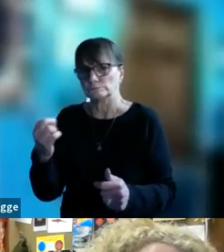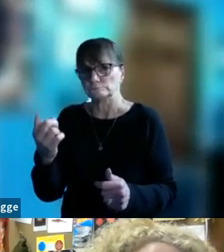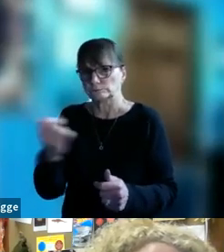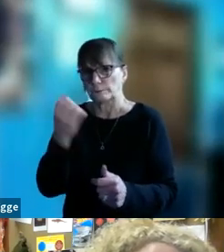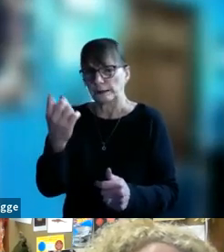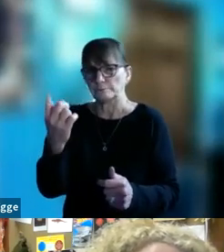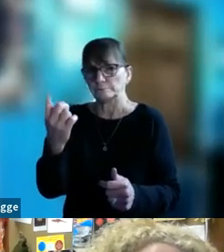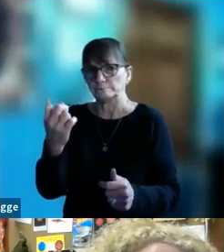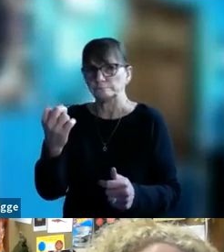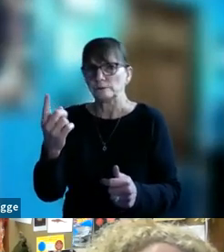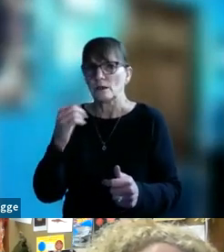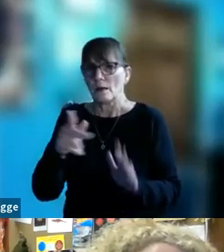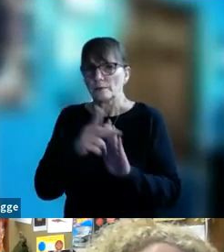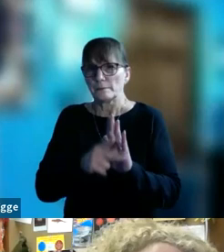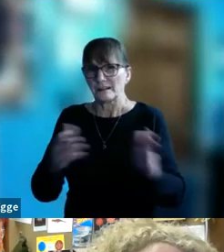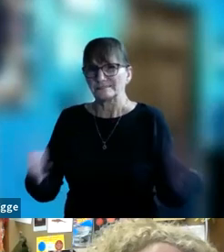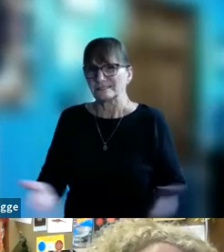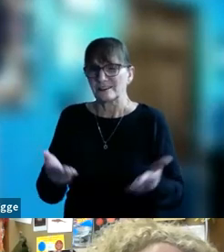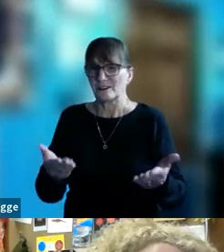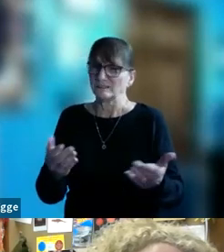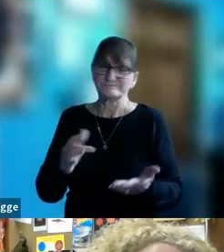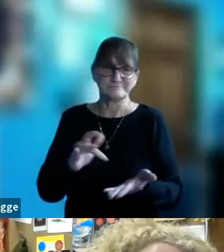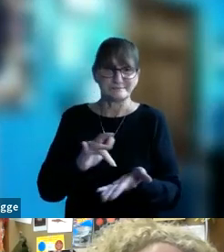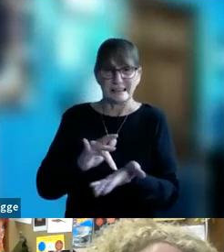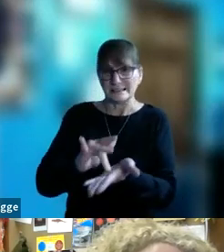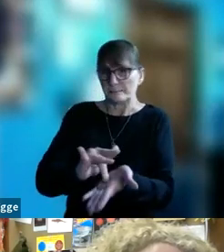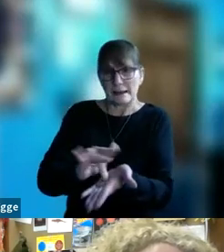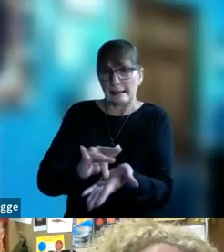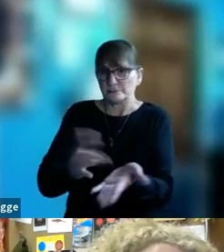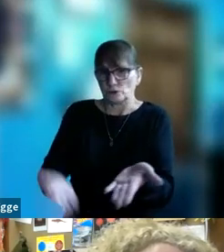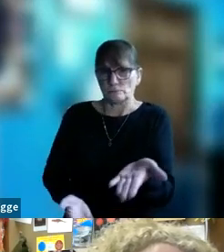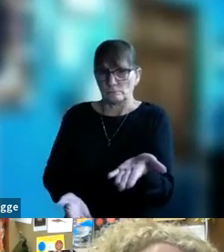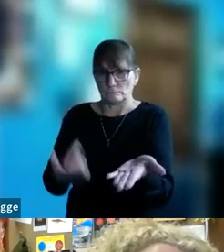because the policy is that, you know, if it's a medical, it's a medication as far as we're concerned.